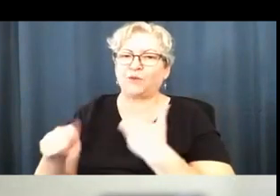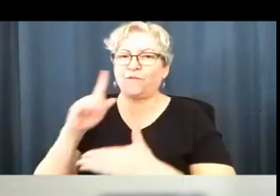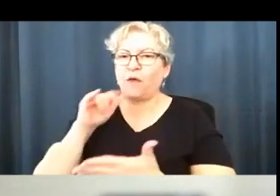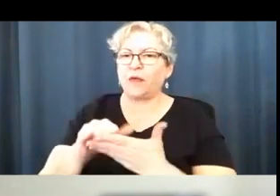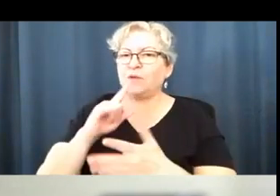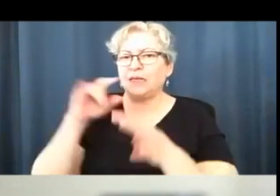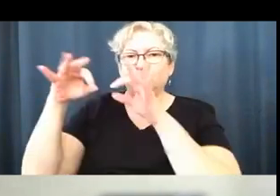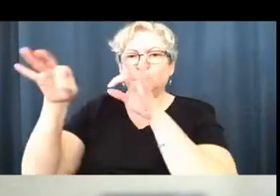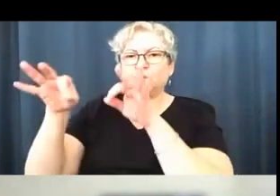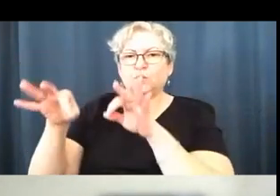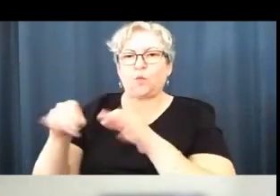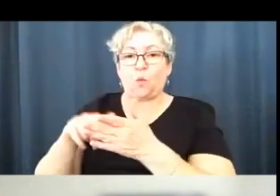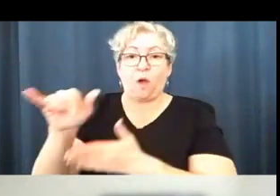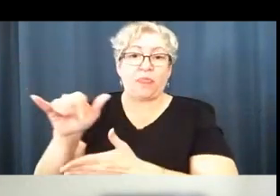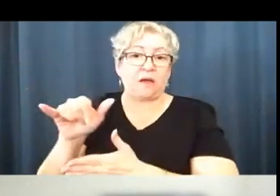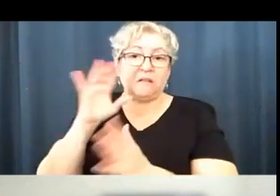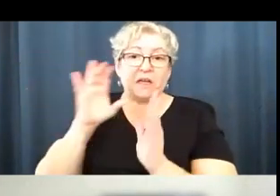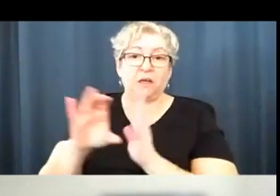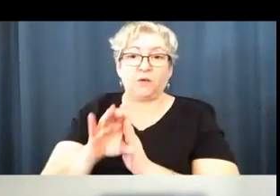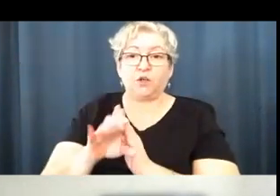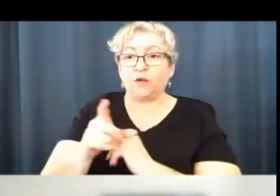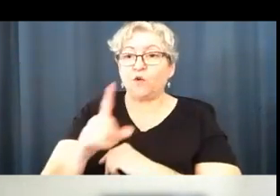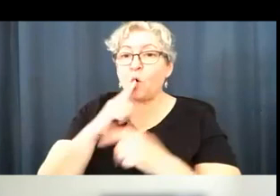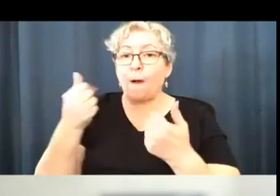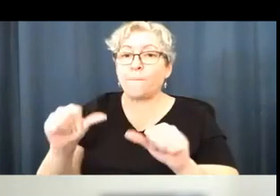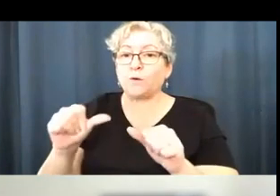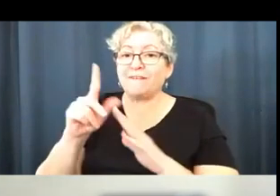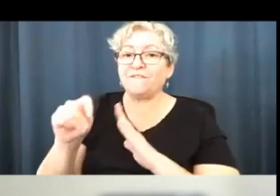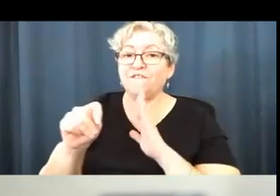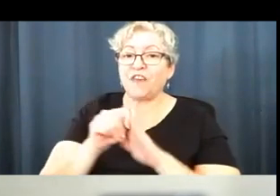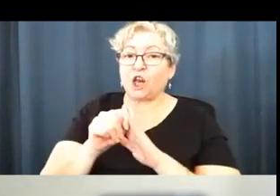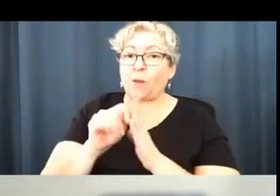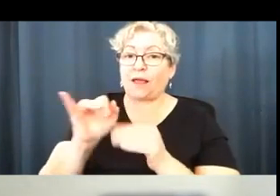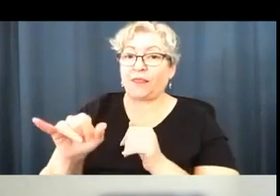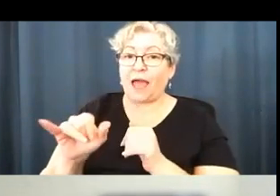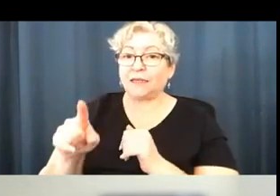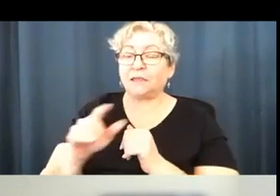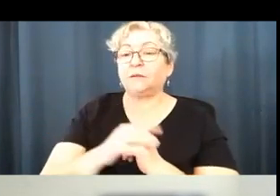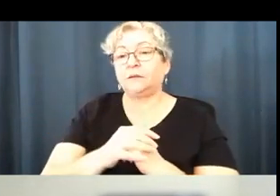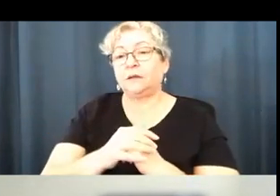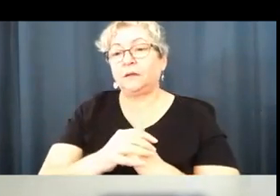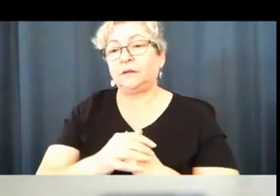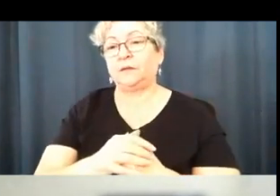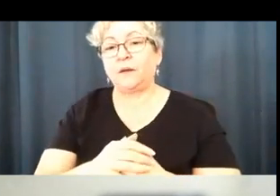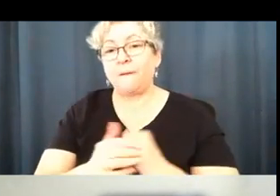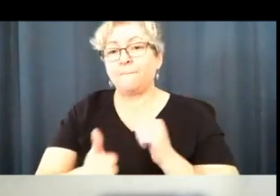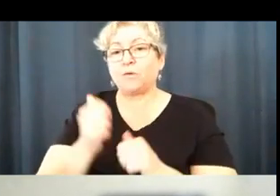of what that image is. If you're posting videos and things like that, I think most people understand what the requirements